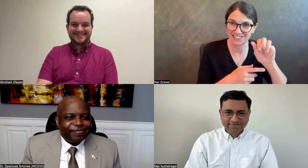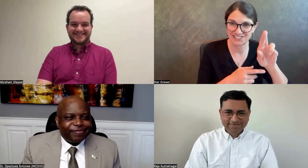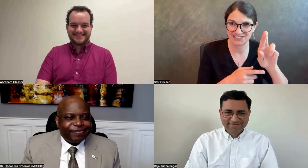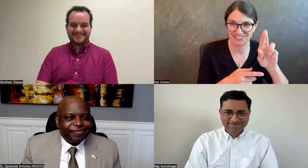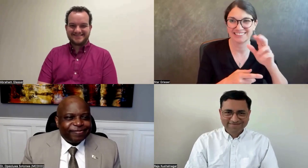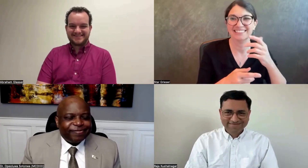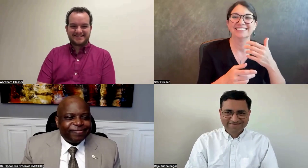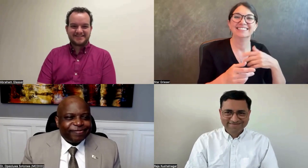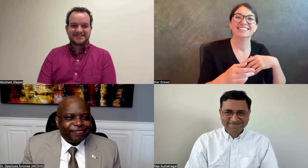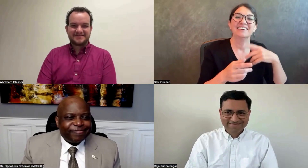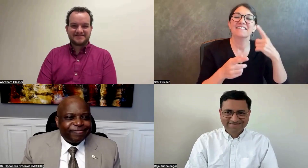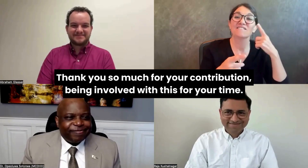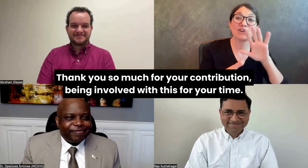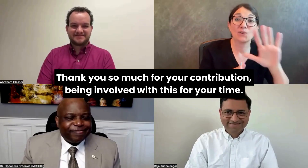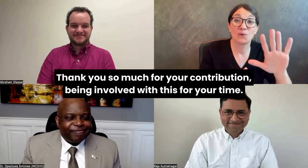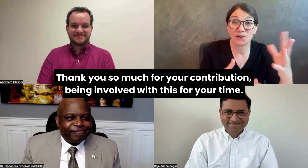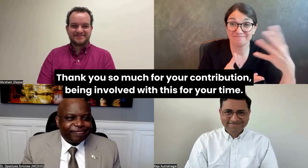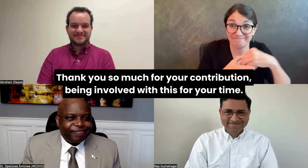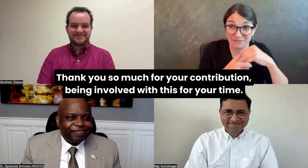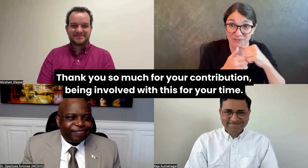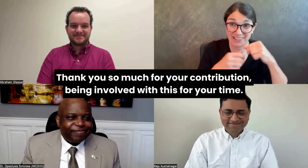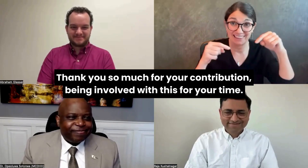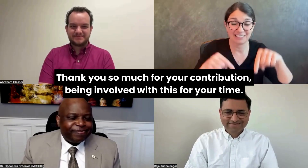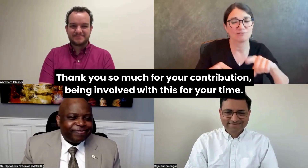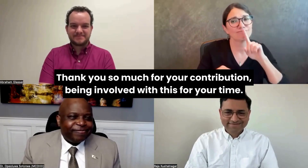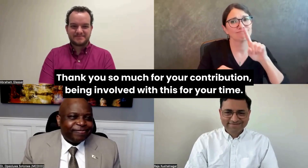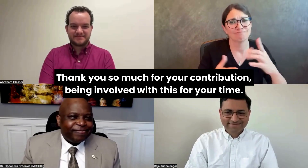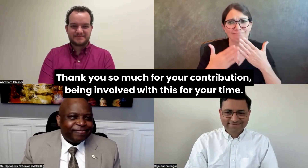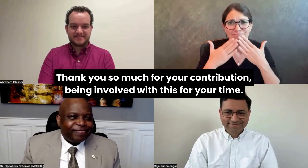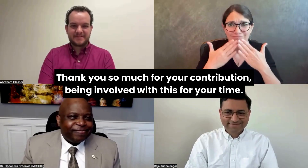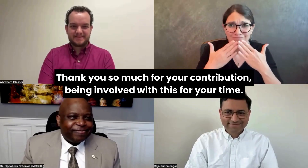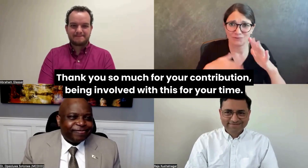Thank you so much for your contribution, being involved with this for your time.